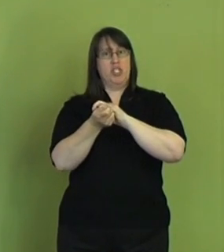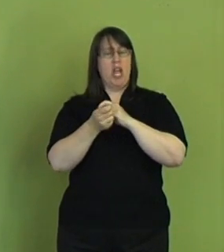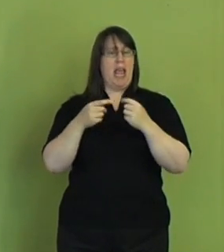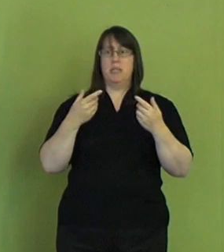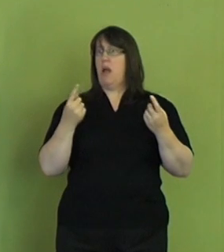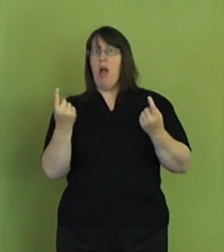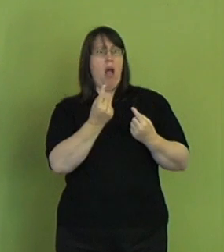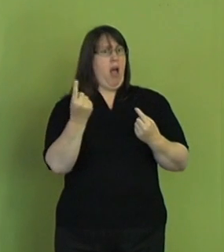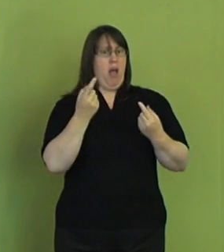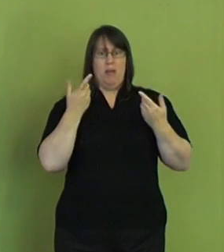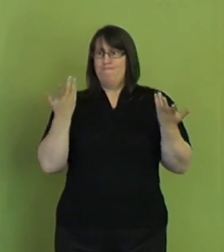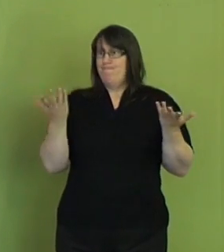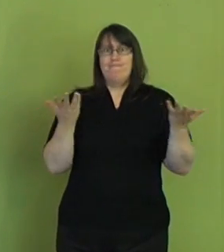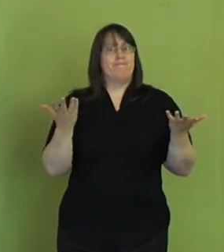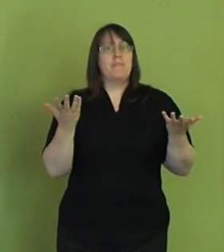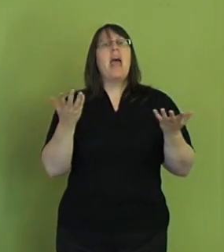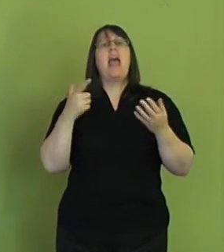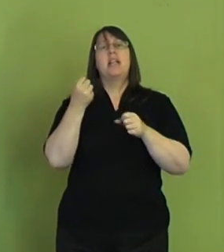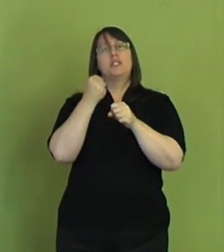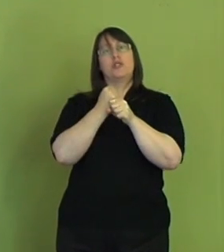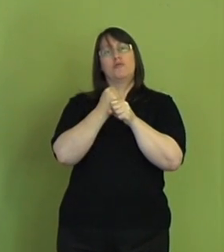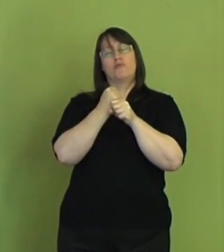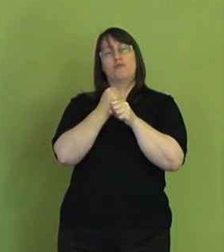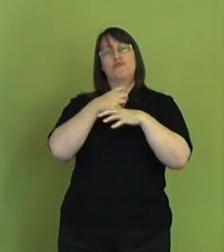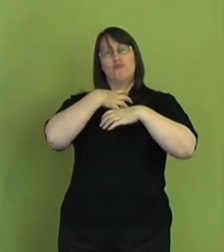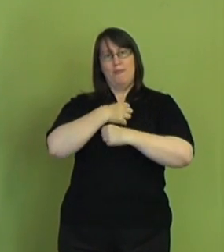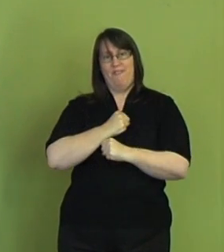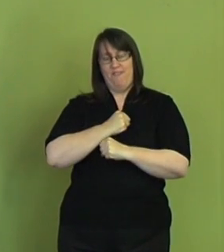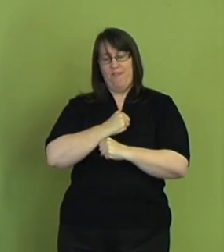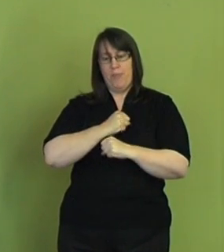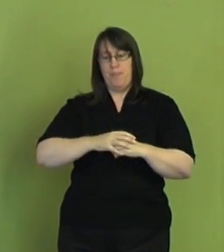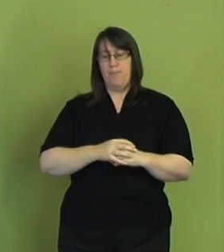This is an area that we know a number of people struggle with